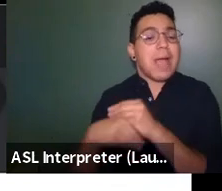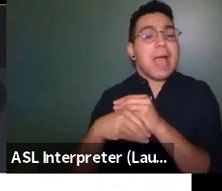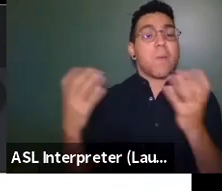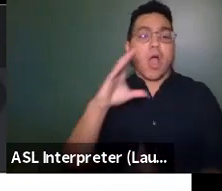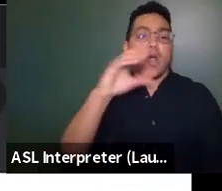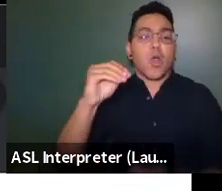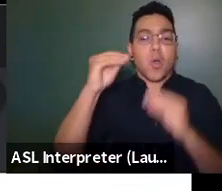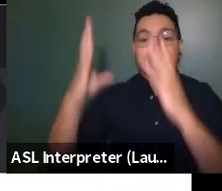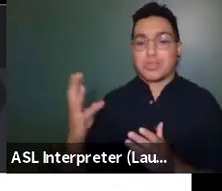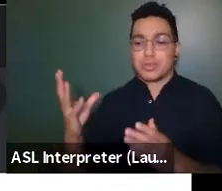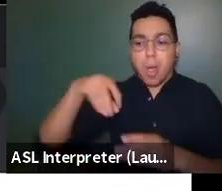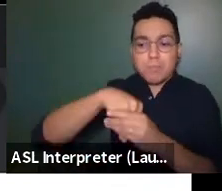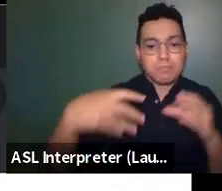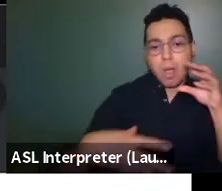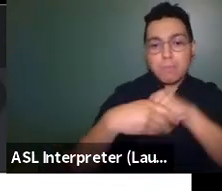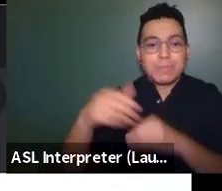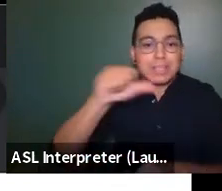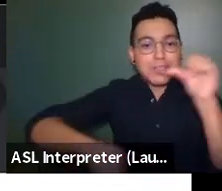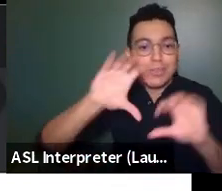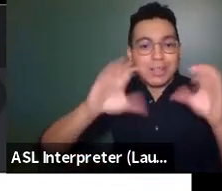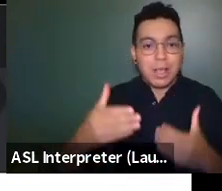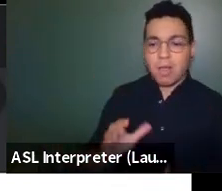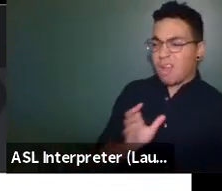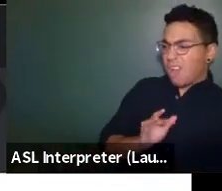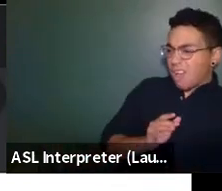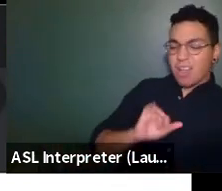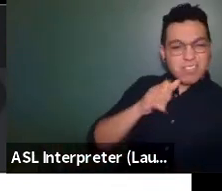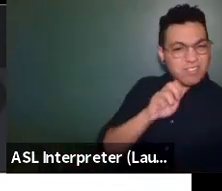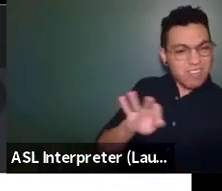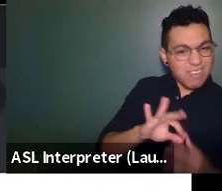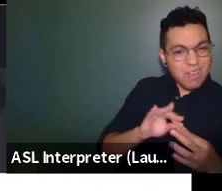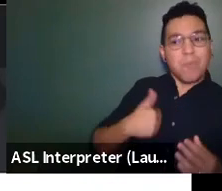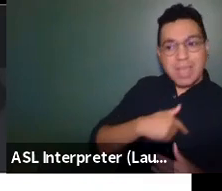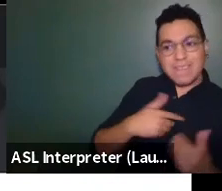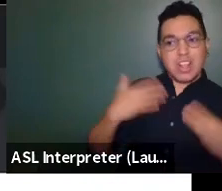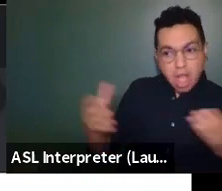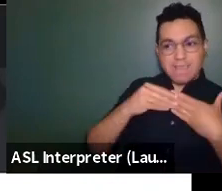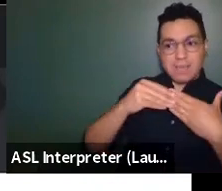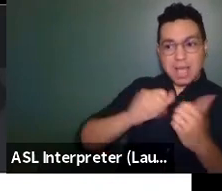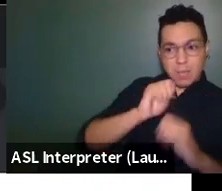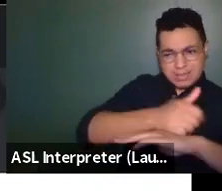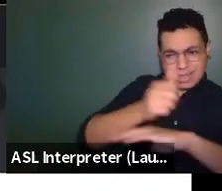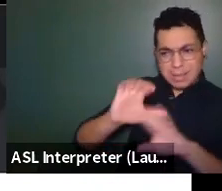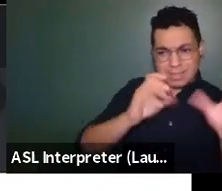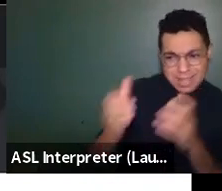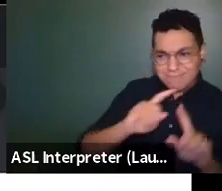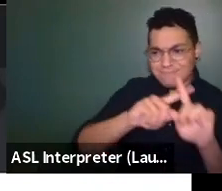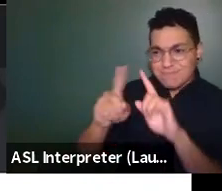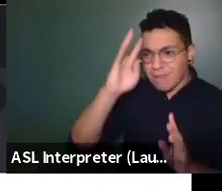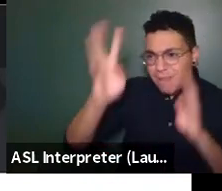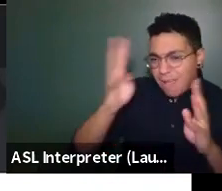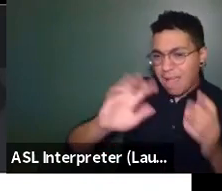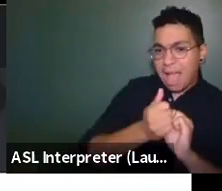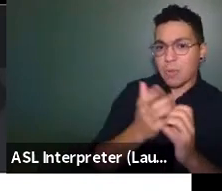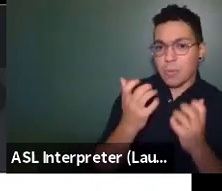ESD 101 - Jeff Crawford: That's awesome. So we have a lot of flexibility about how we set up these courses or classes to really reimagine how we're going to support students best.